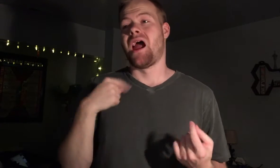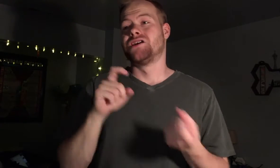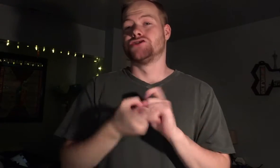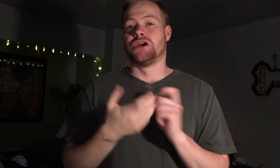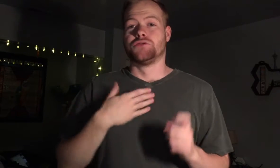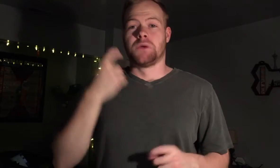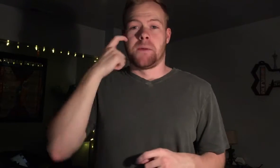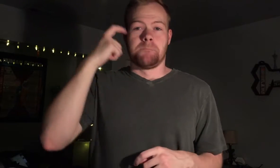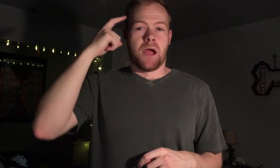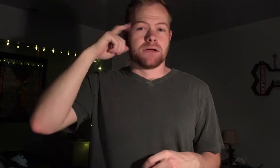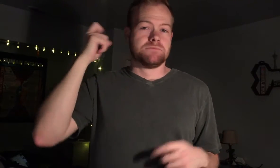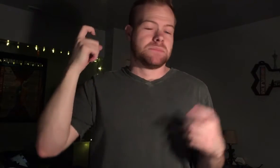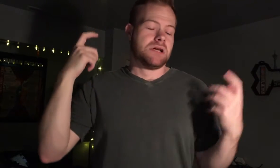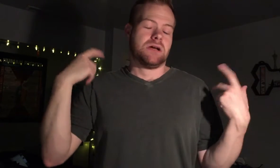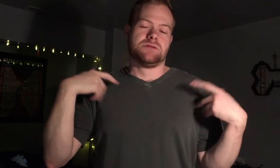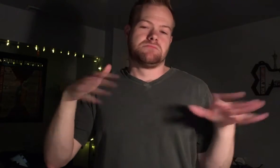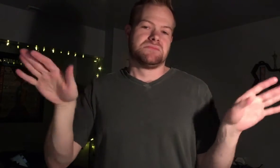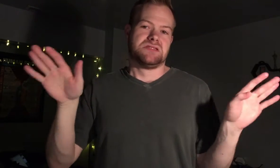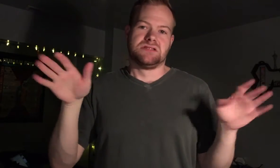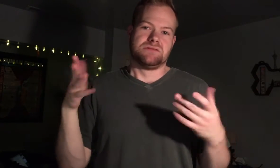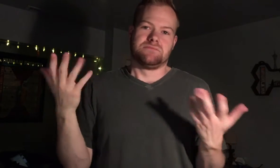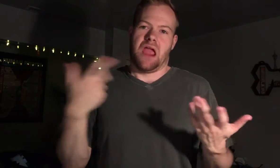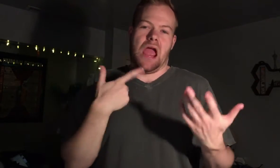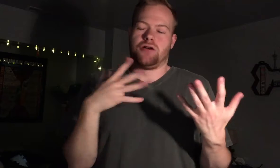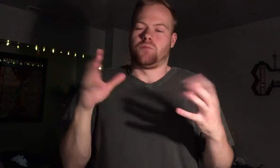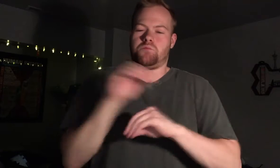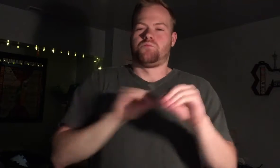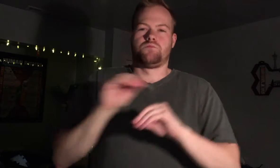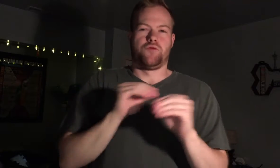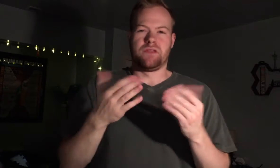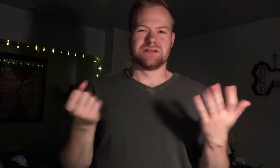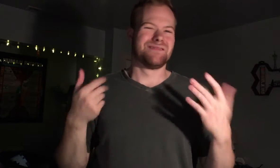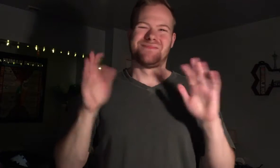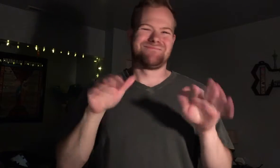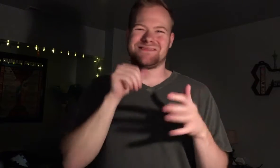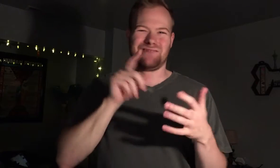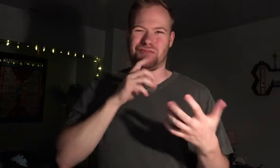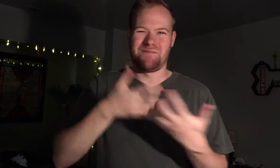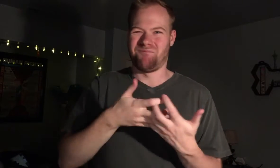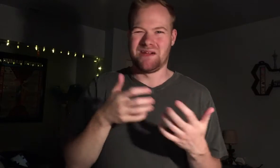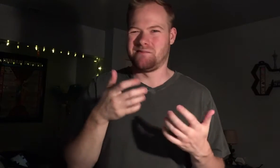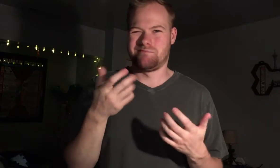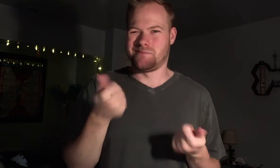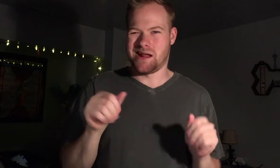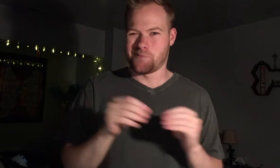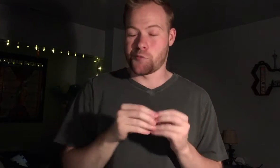I changed my mind because...eh, I moved things around and it didn't really fit anymore.